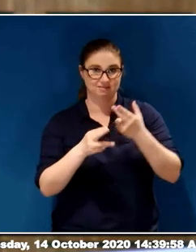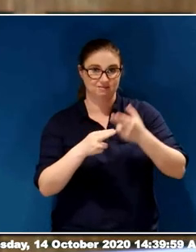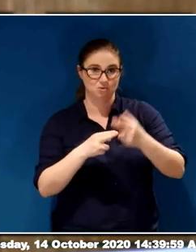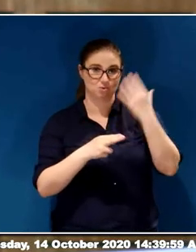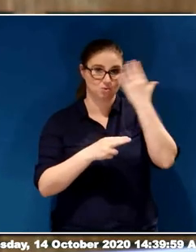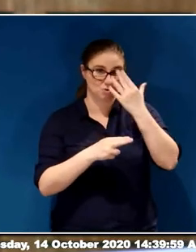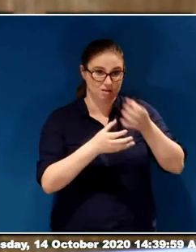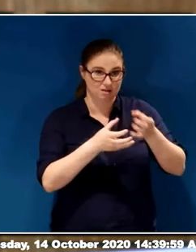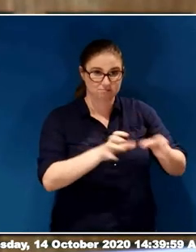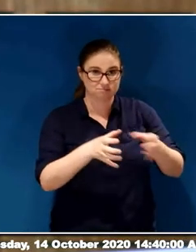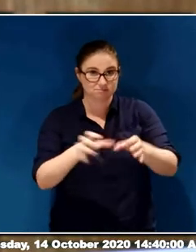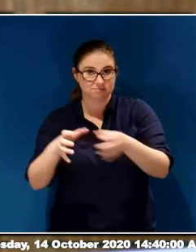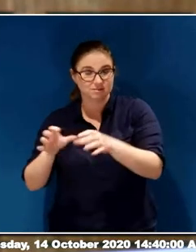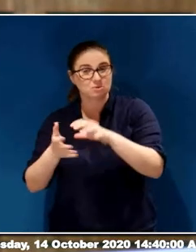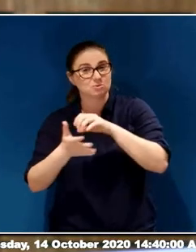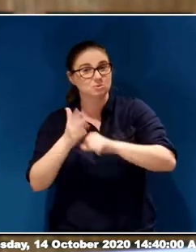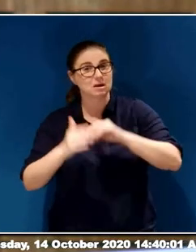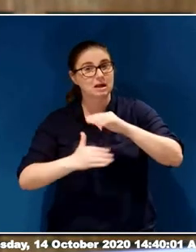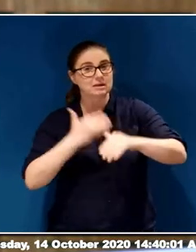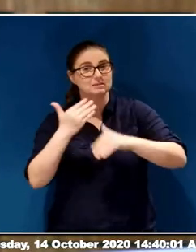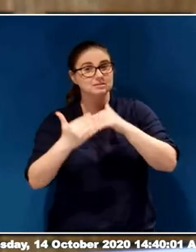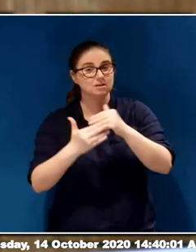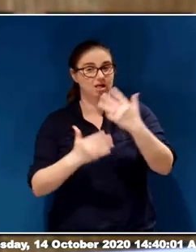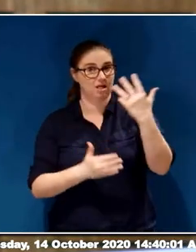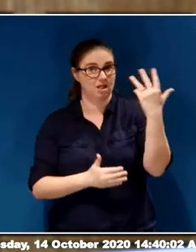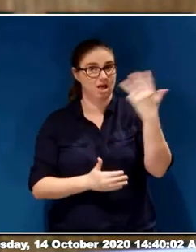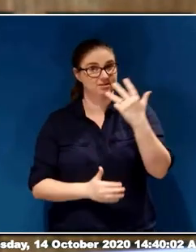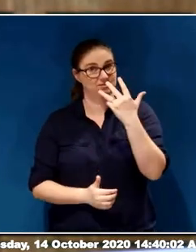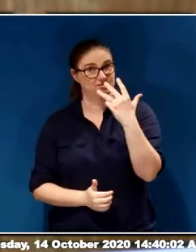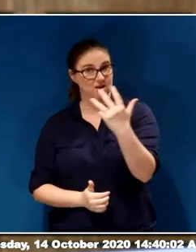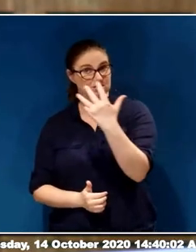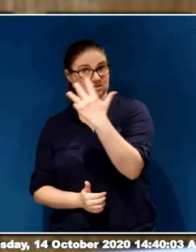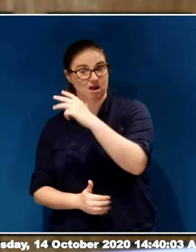to permit evolution to be taught in Kansas schools.